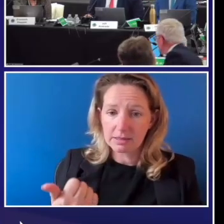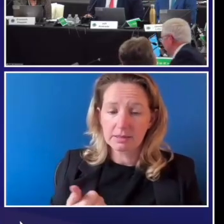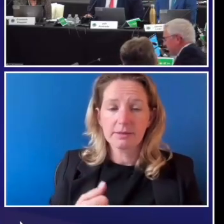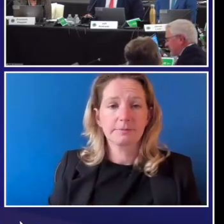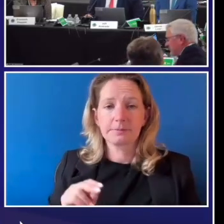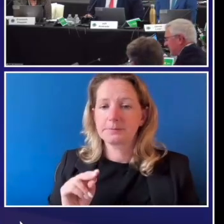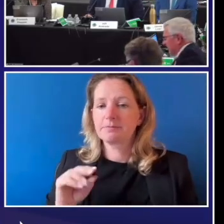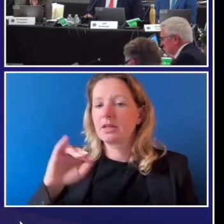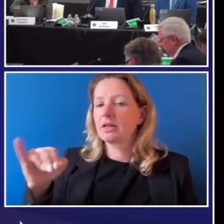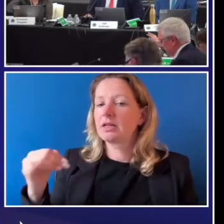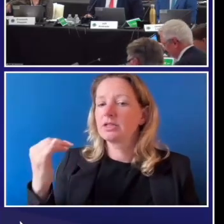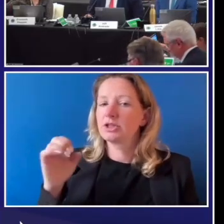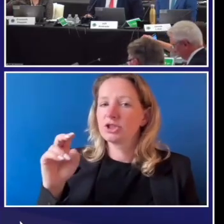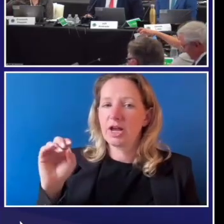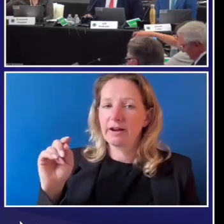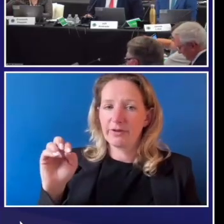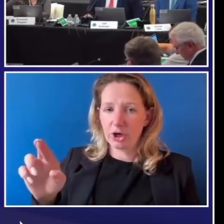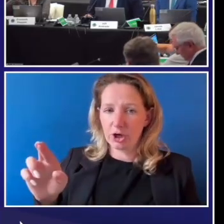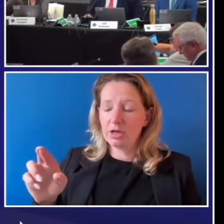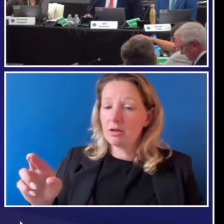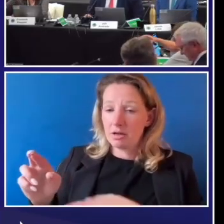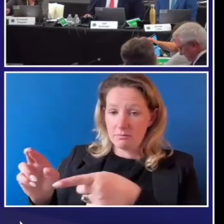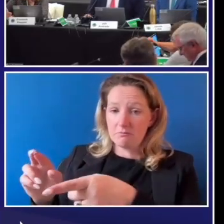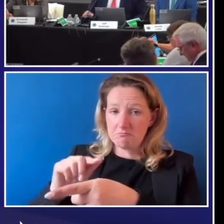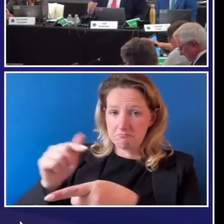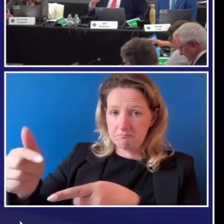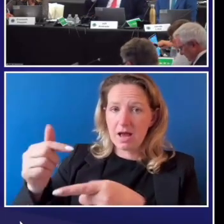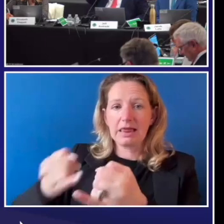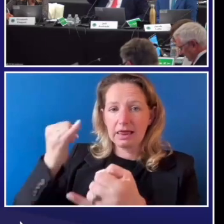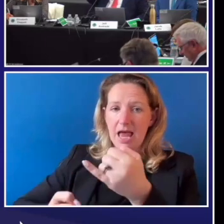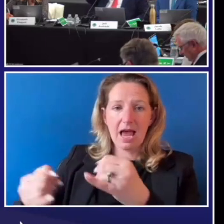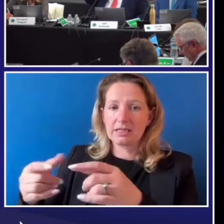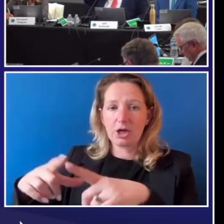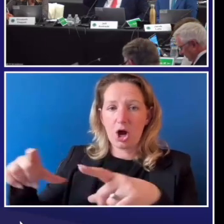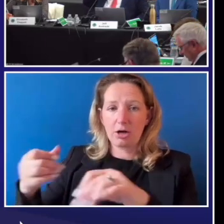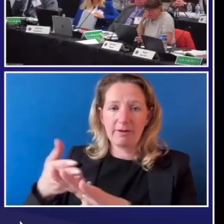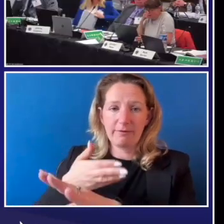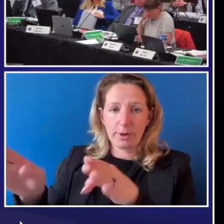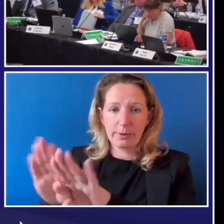Jennifer, you have the floor and you'll be the last card before our closing. I just think in that same paragraph, you might want to